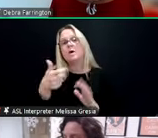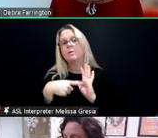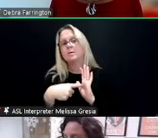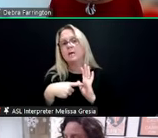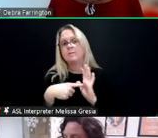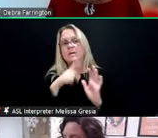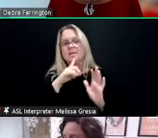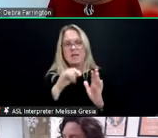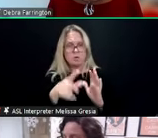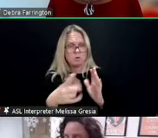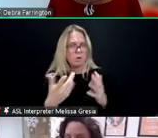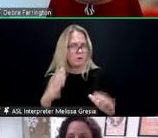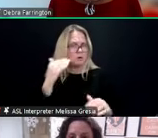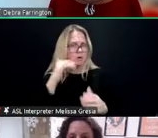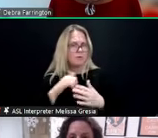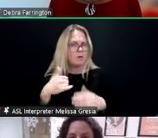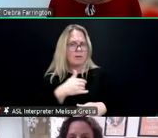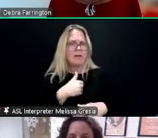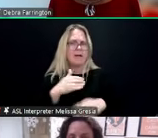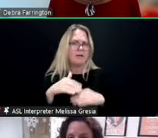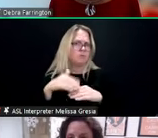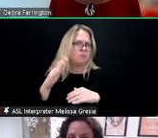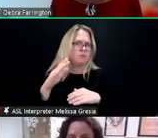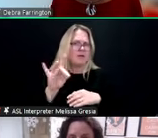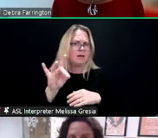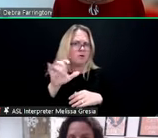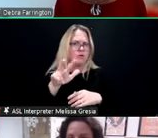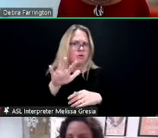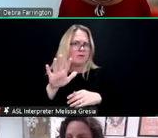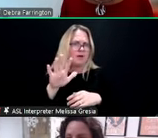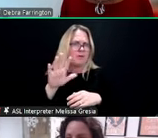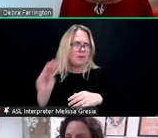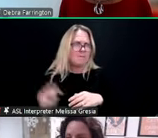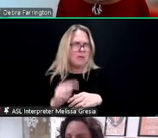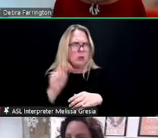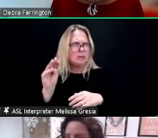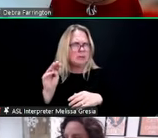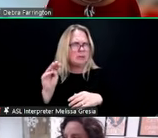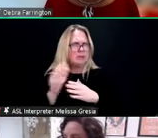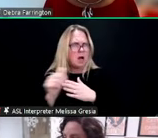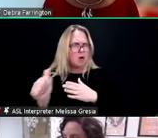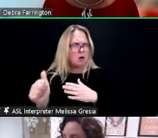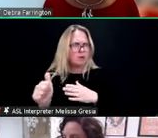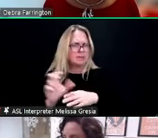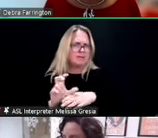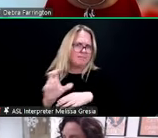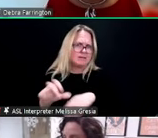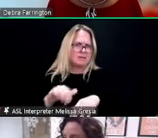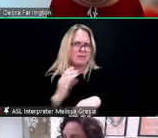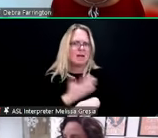all know that we had more than 800 835 million I think dollars invested in our behavioral health